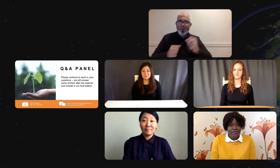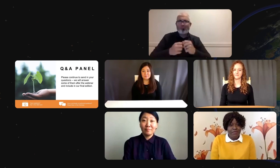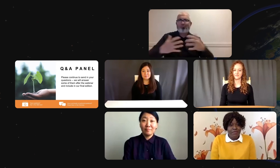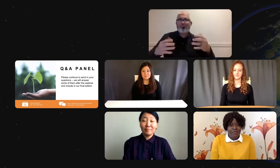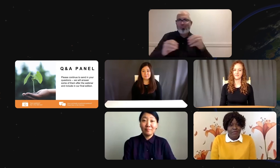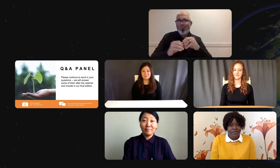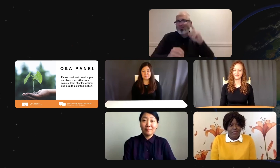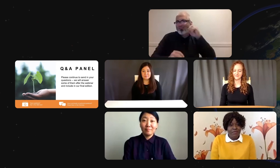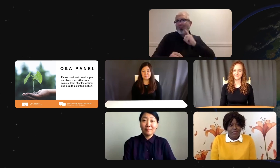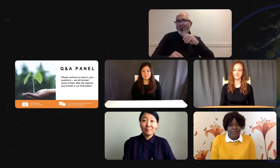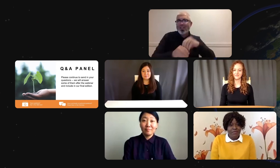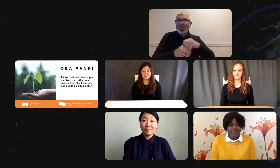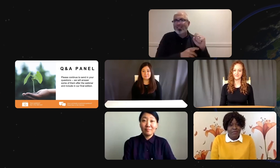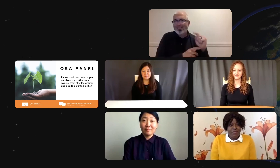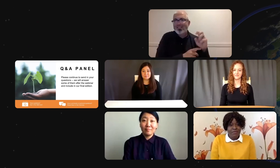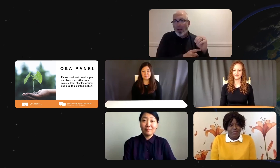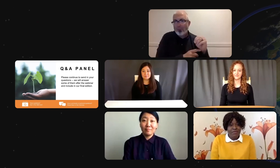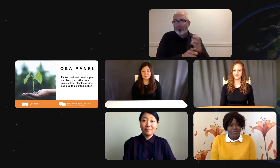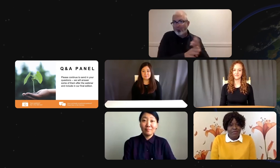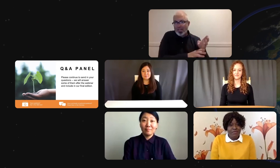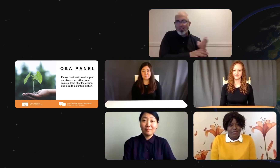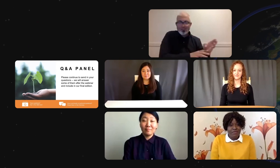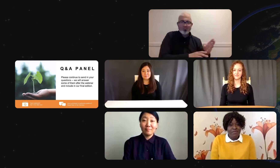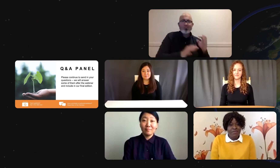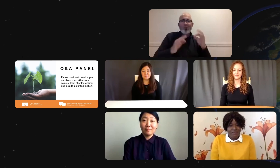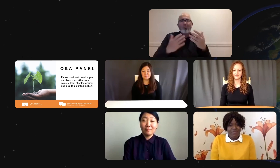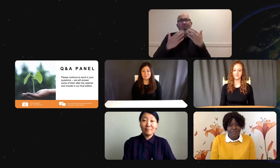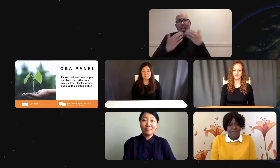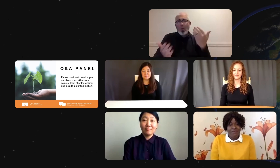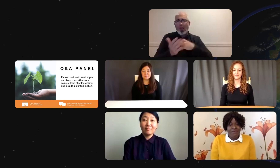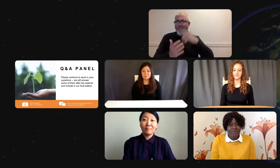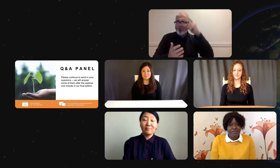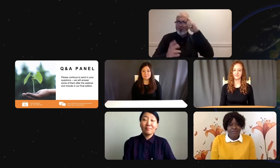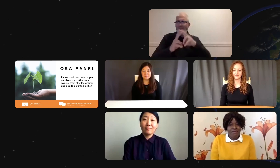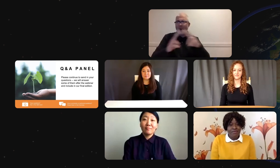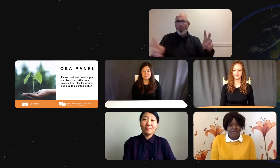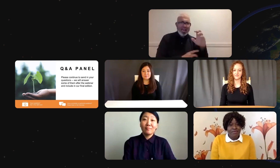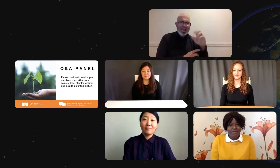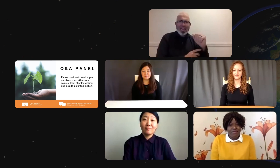We appreciate you being here, so we can increase deaf professionals in this field.